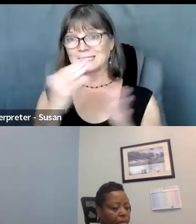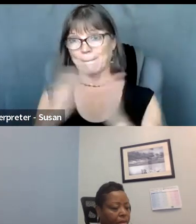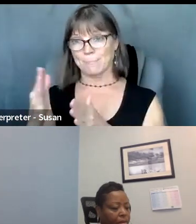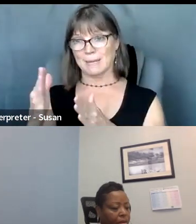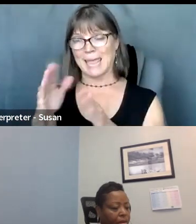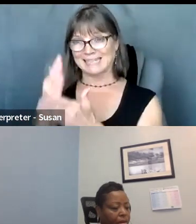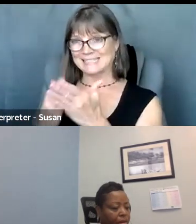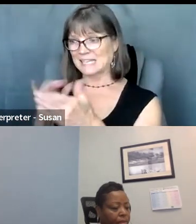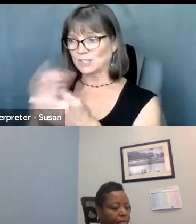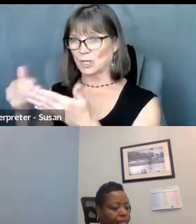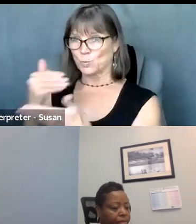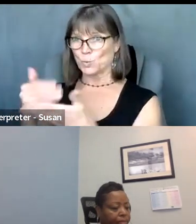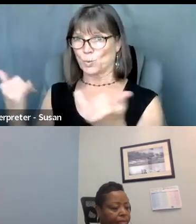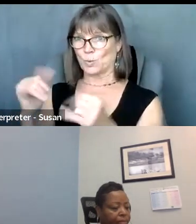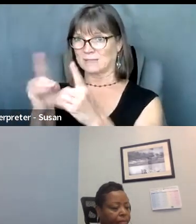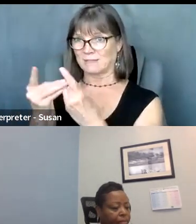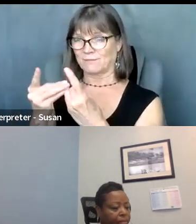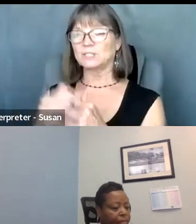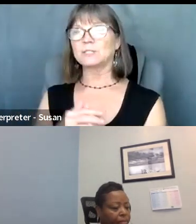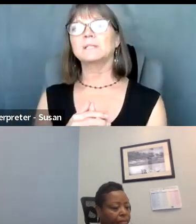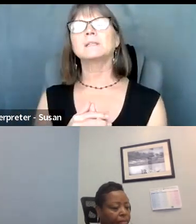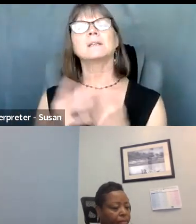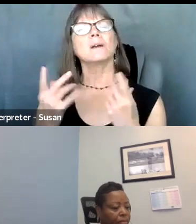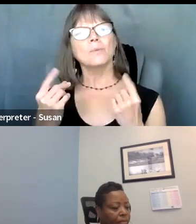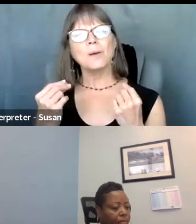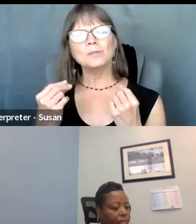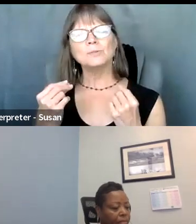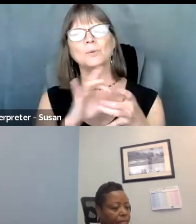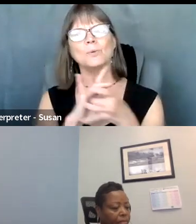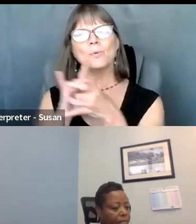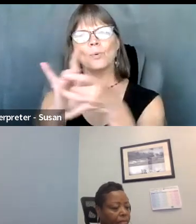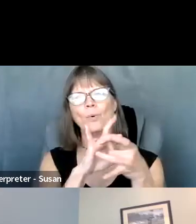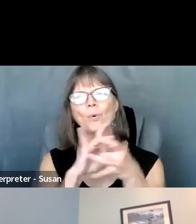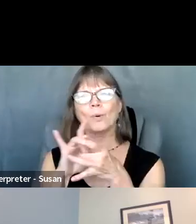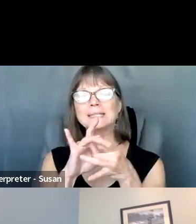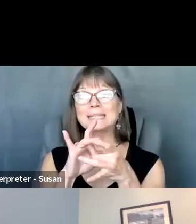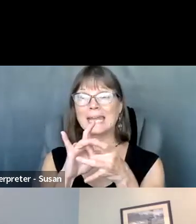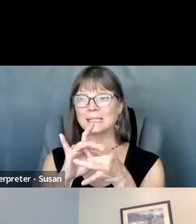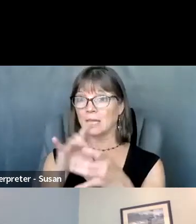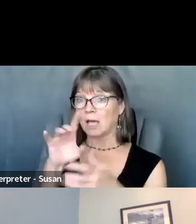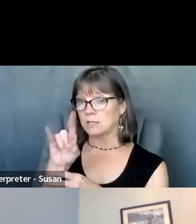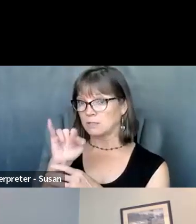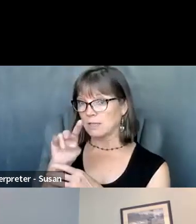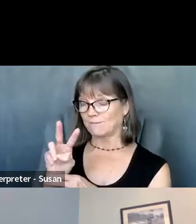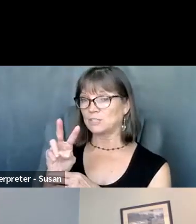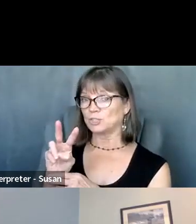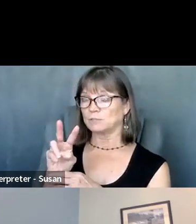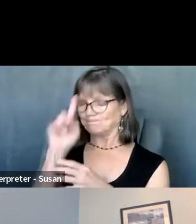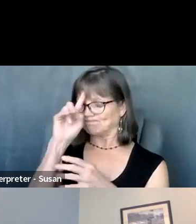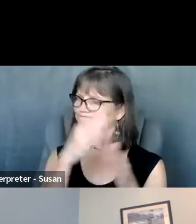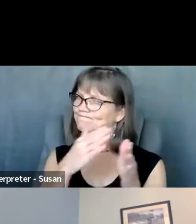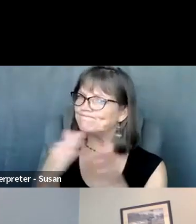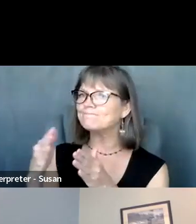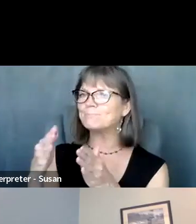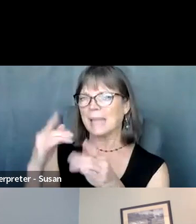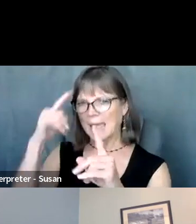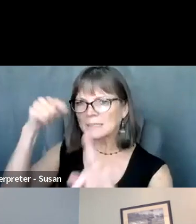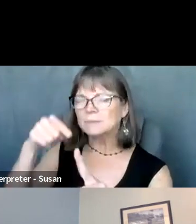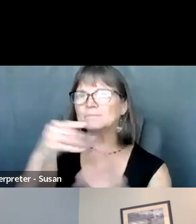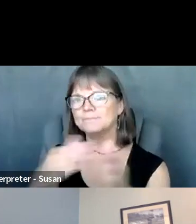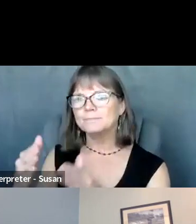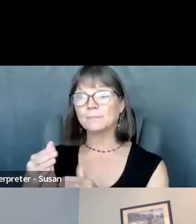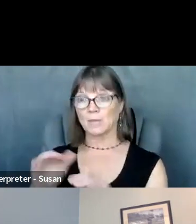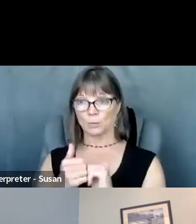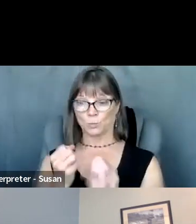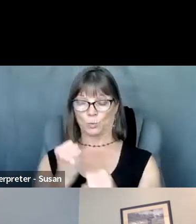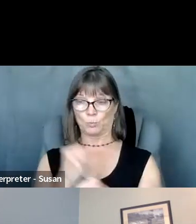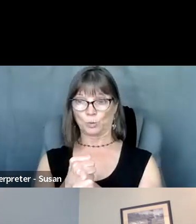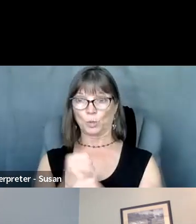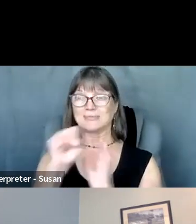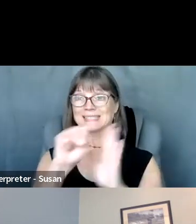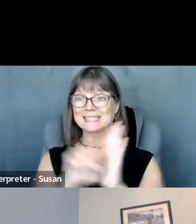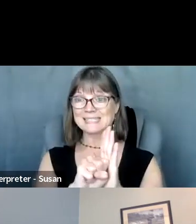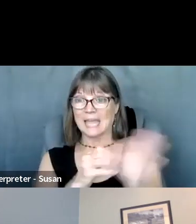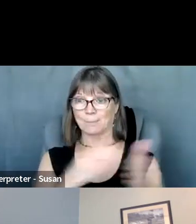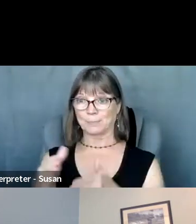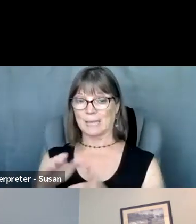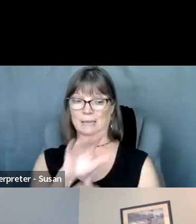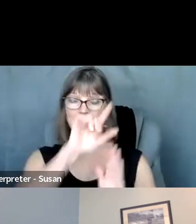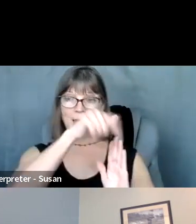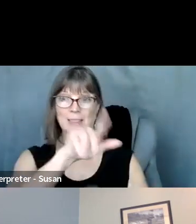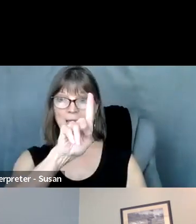Charles Rousseau (he/him): and part of what we are here to do is to coordinate the division strategic planning efforts that will produce our State plan, which Kelly will talk a little bit more about in a minute.